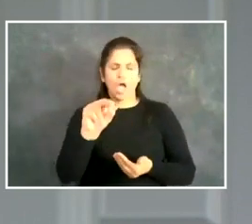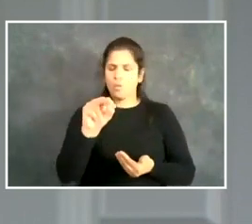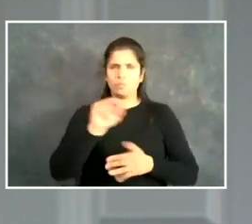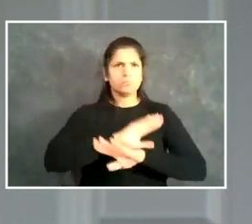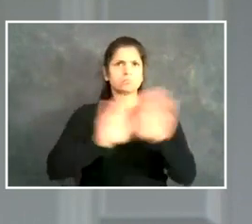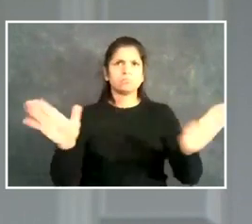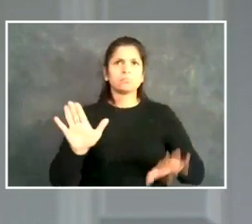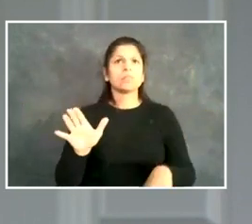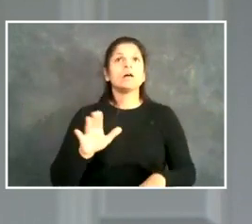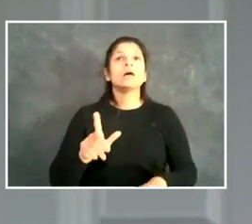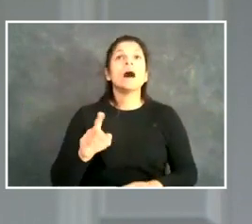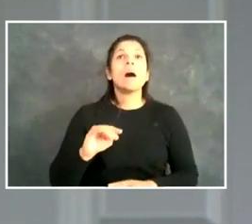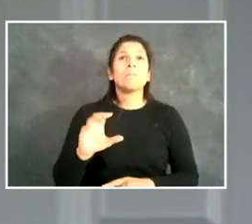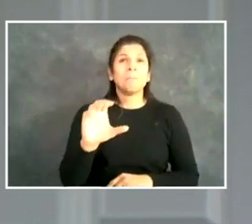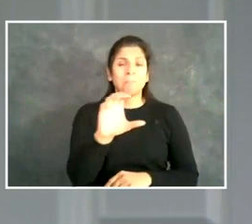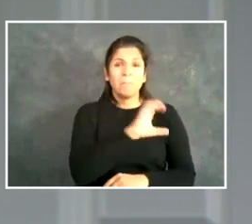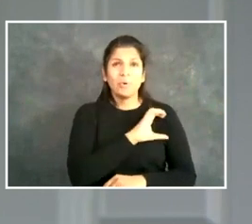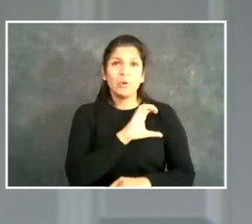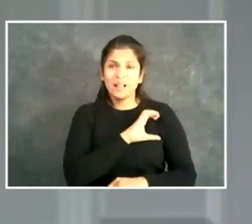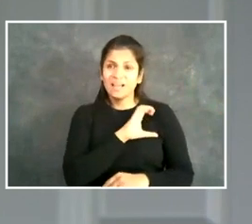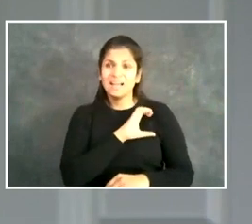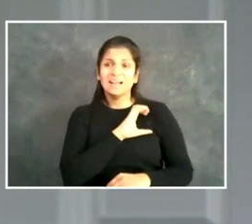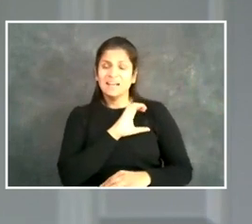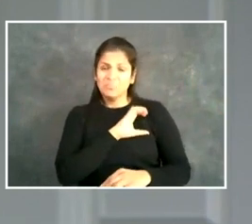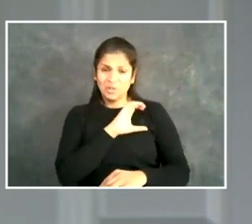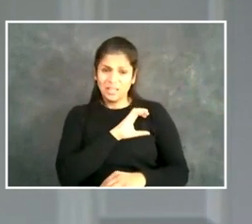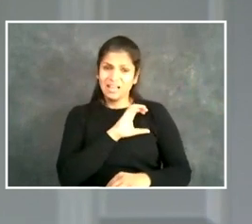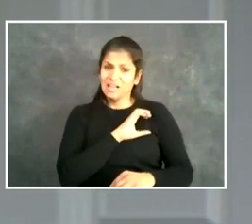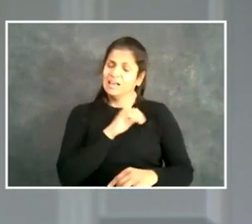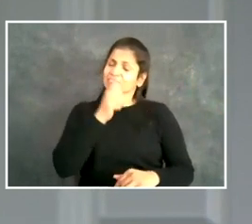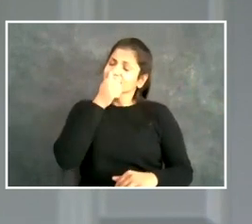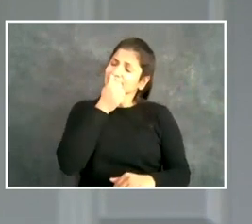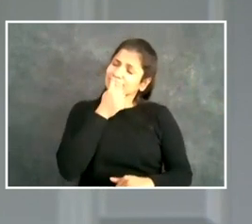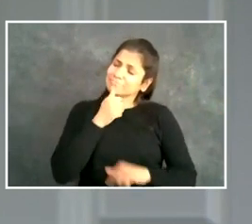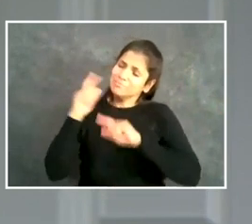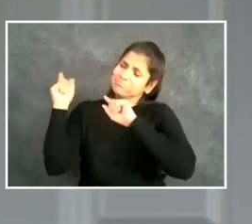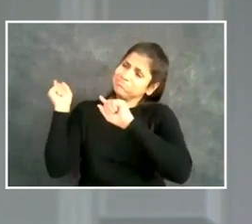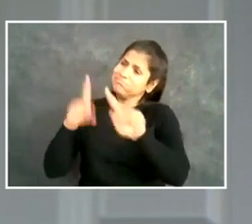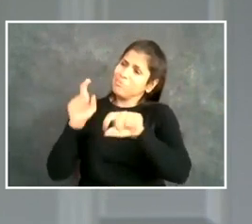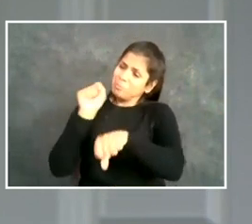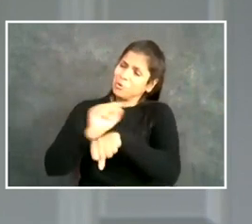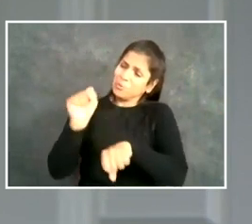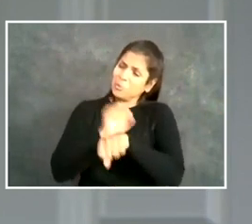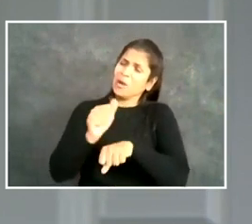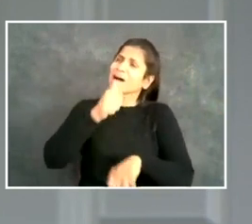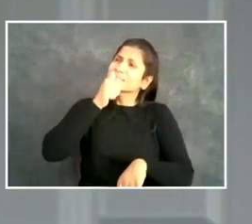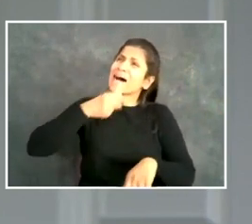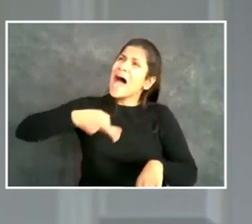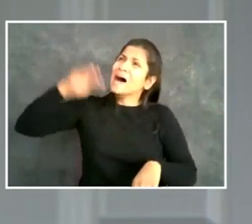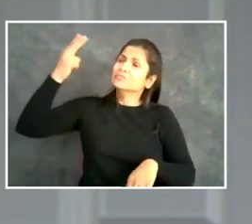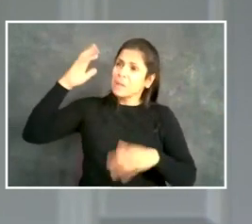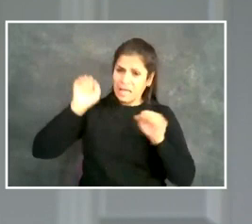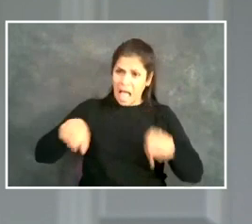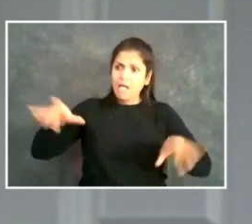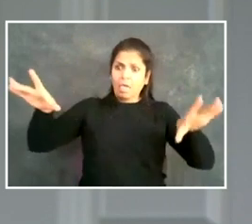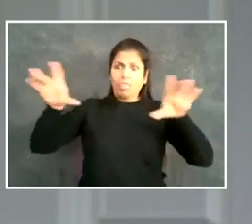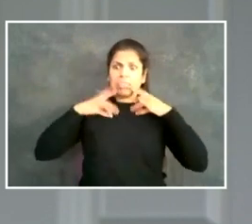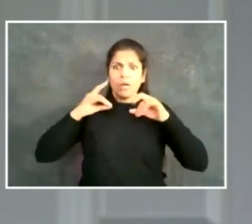THEY'VE ALREADY RISKED THEIR LIVES AND SAID GOODBYE TO THEIR CHILDREN AND THEY ARE GOING INTO THE UNKNOWN AND EMERGENCY ROOMS ACROSS THE CITY EVERY DAY.